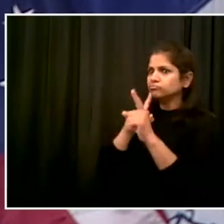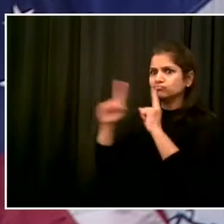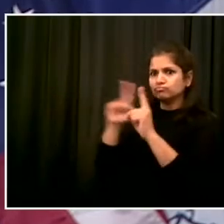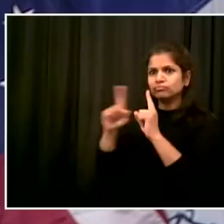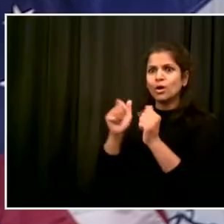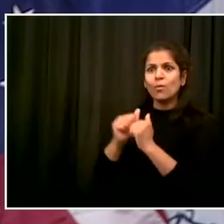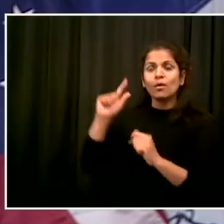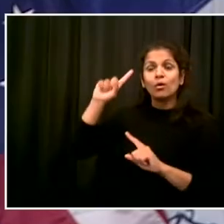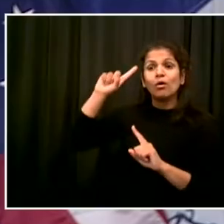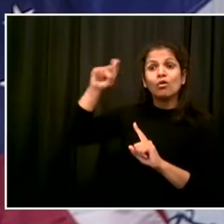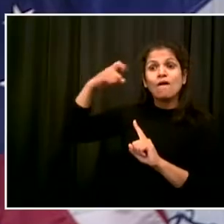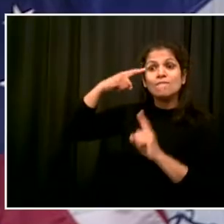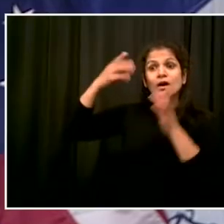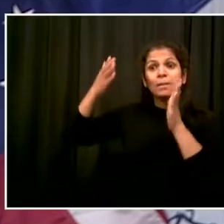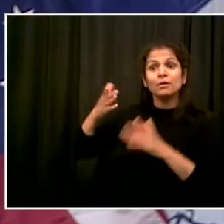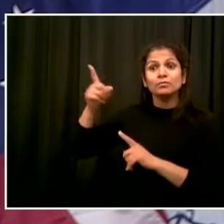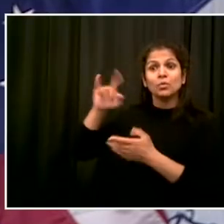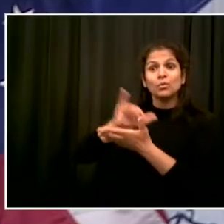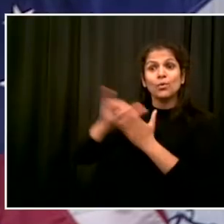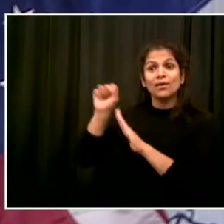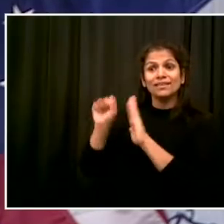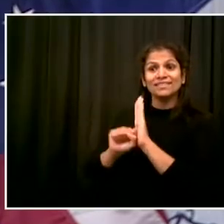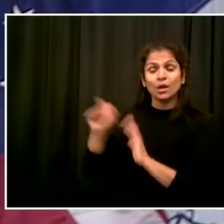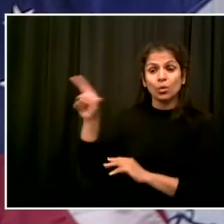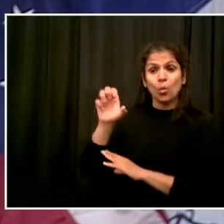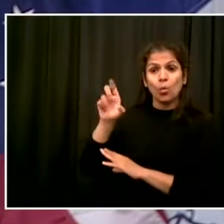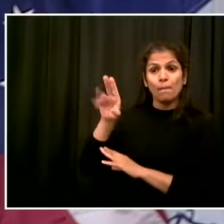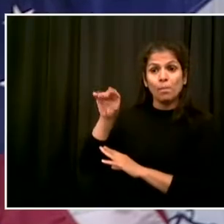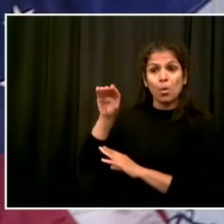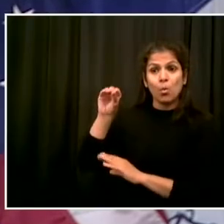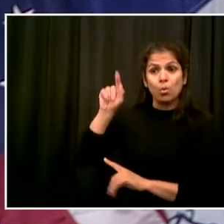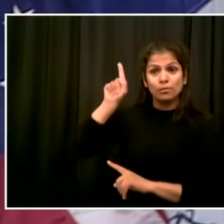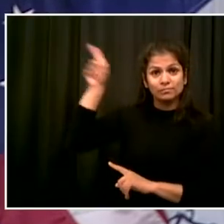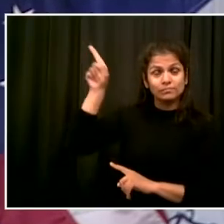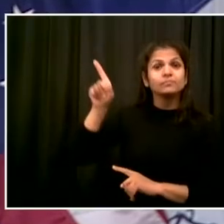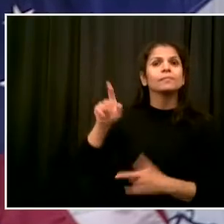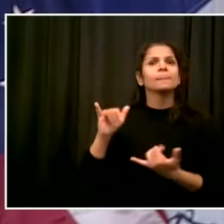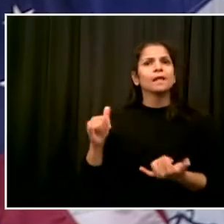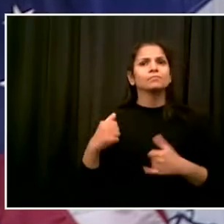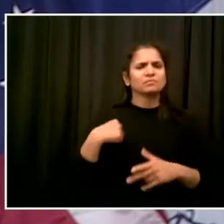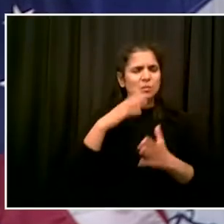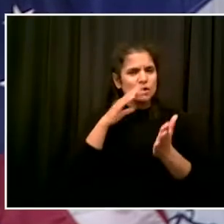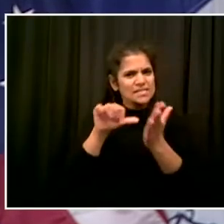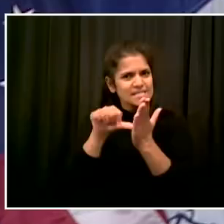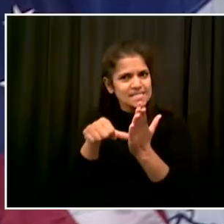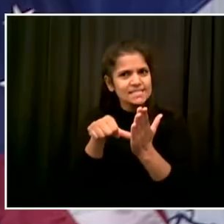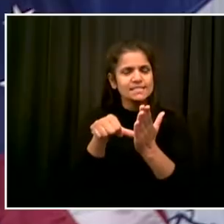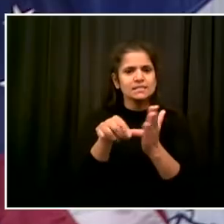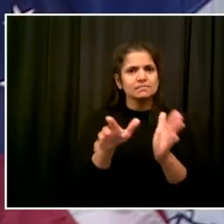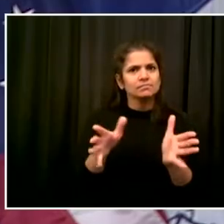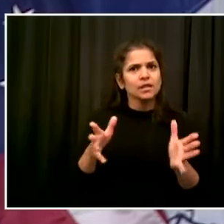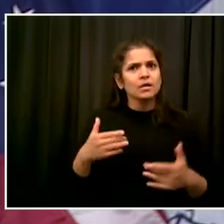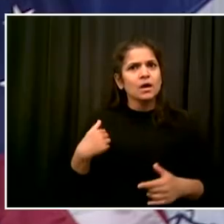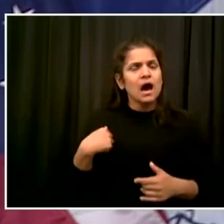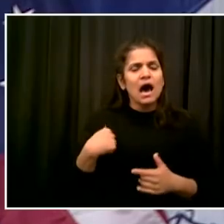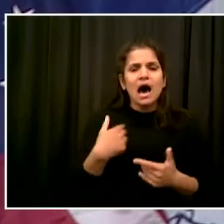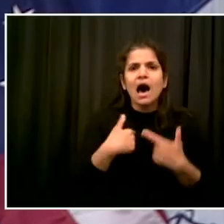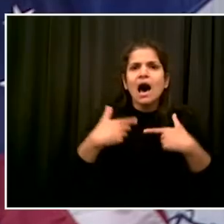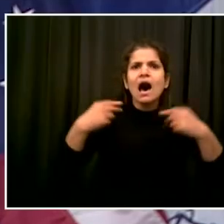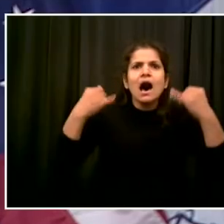TALKING TO THEM